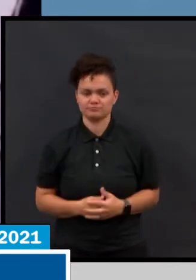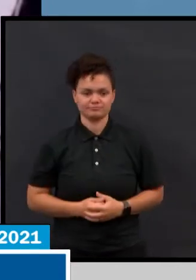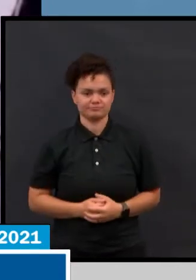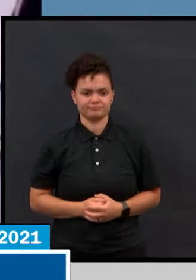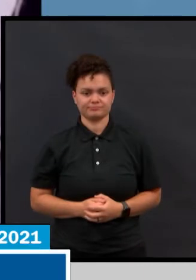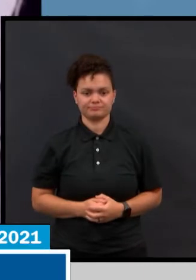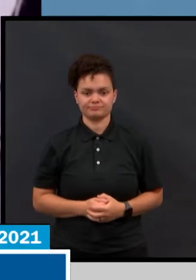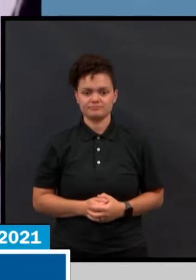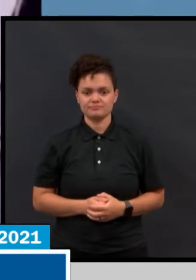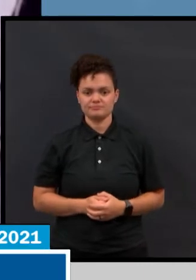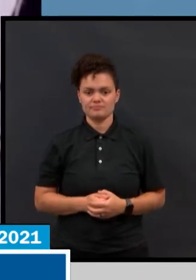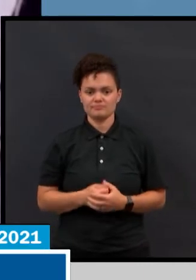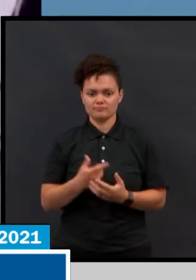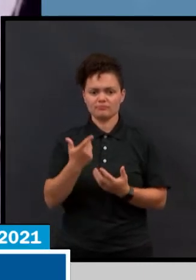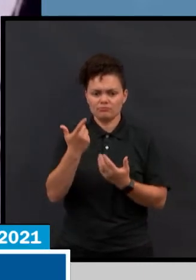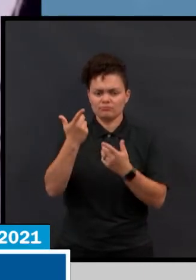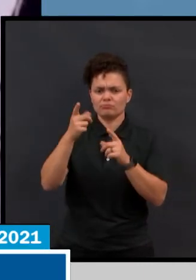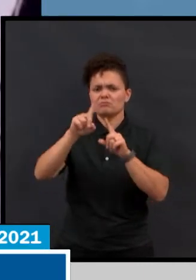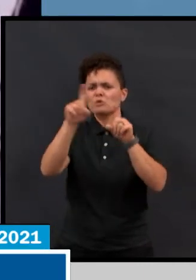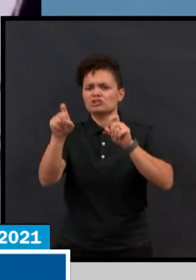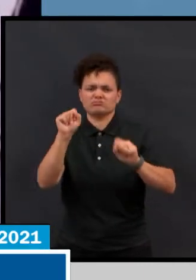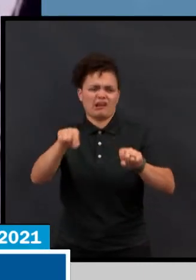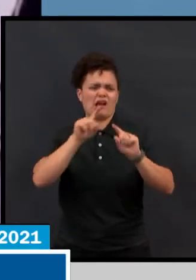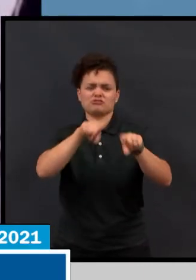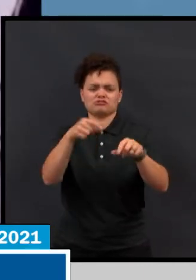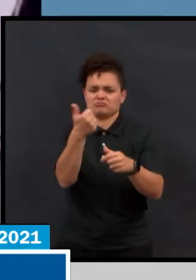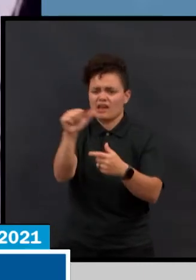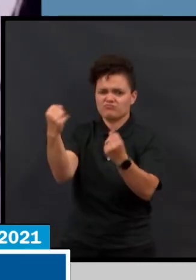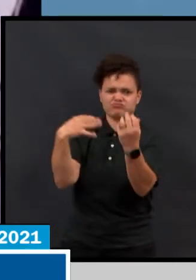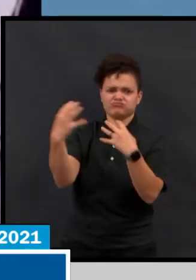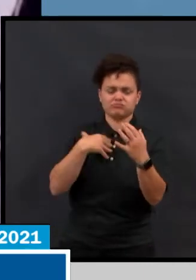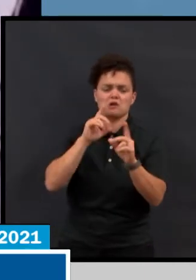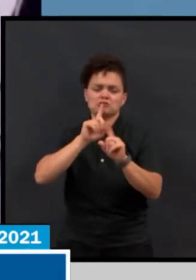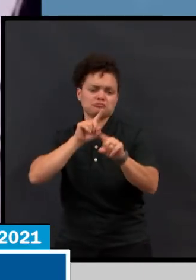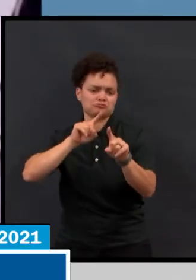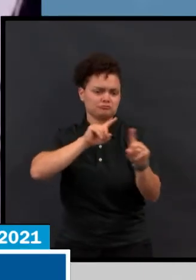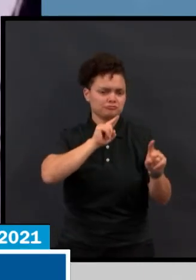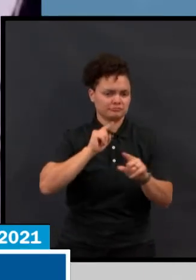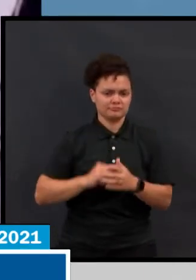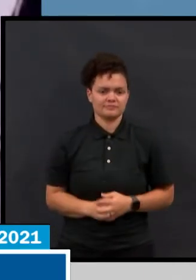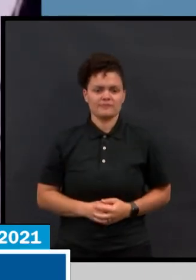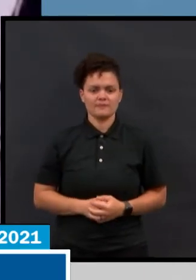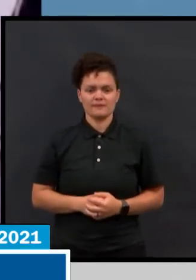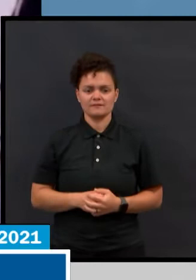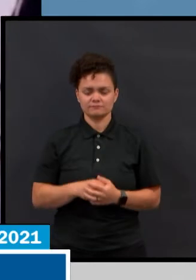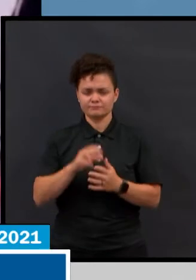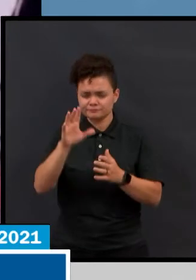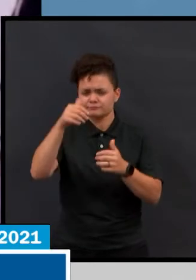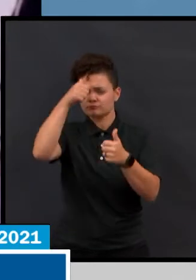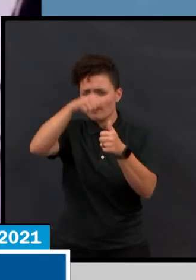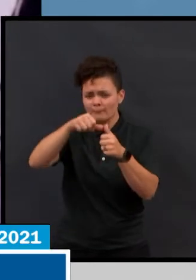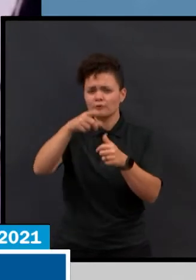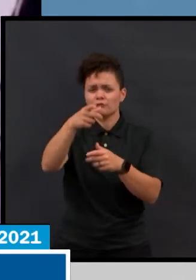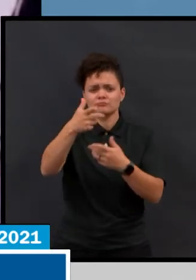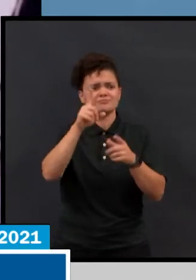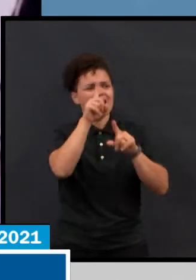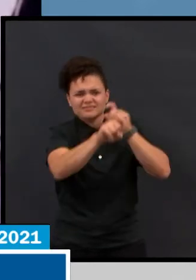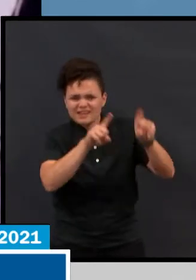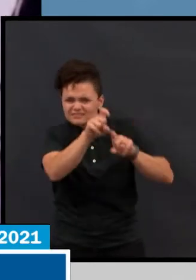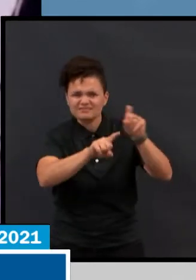as you hear from agency heads tonight remember get those questions in i will ask as many questions as